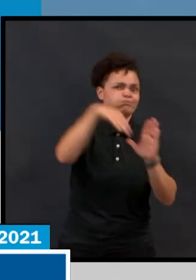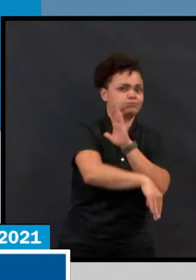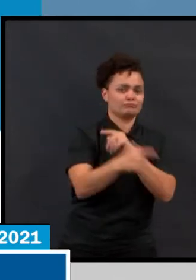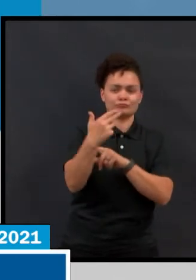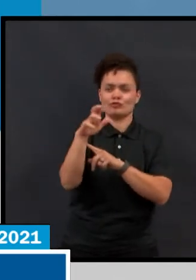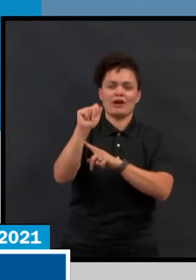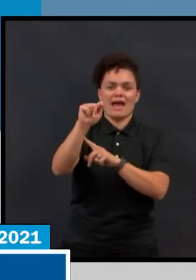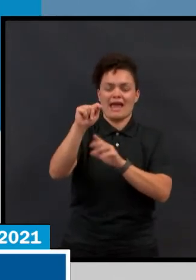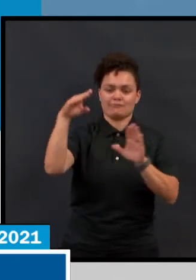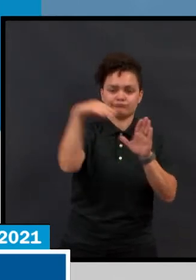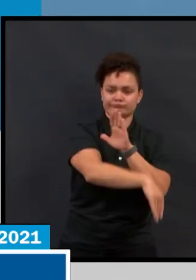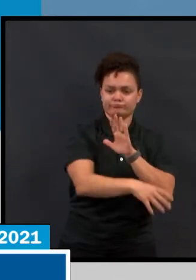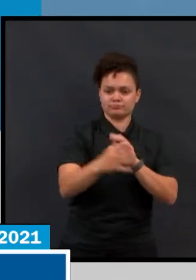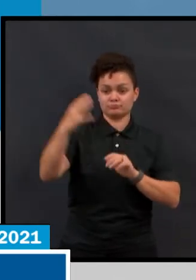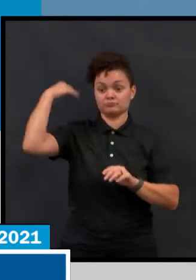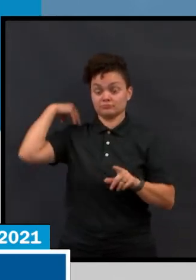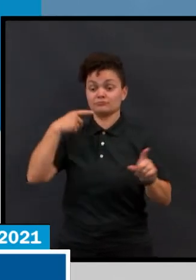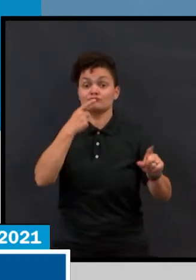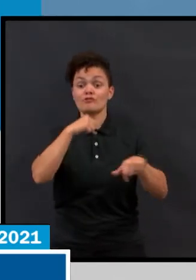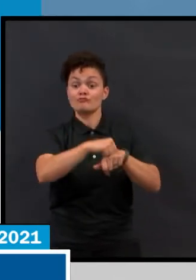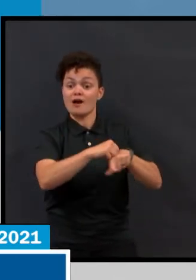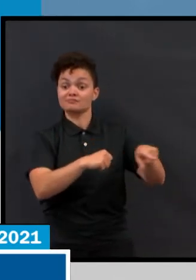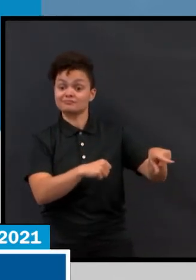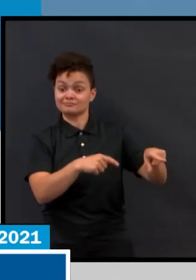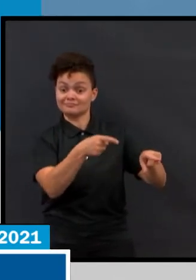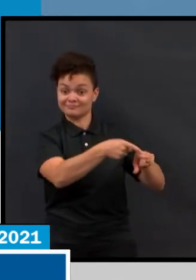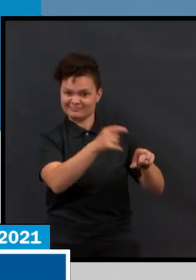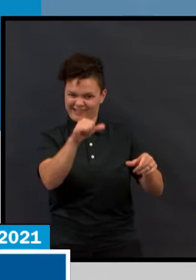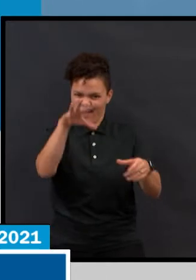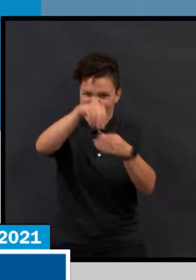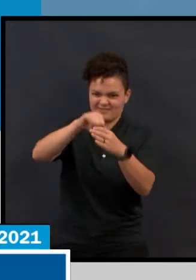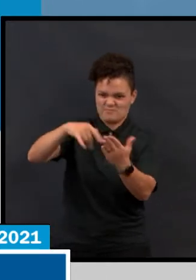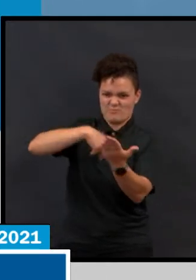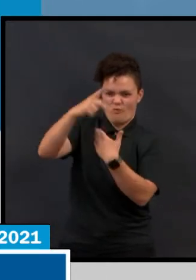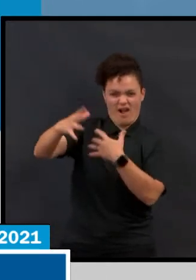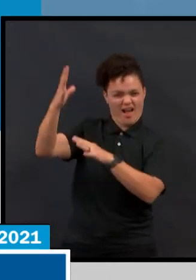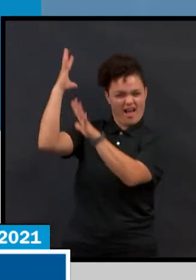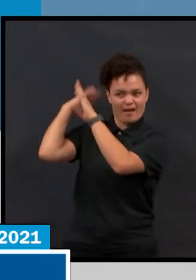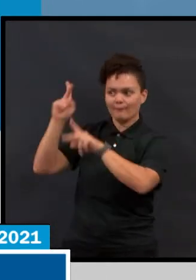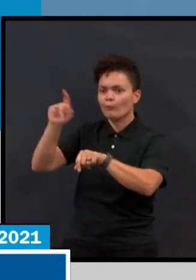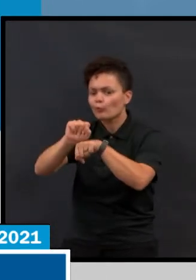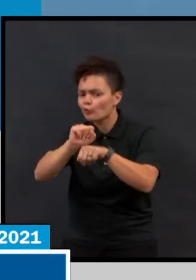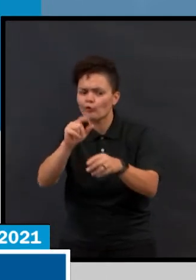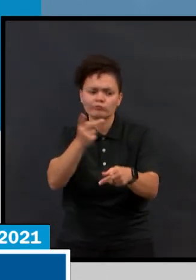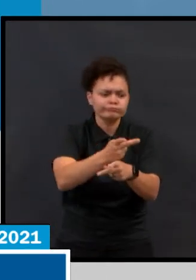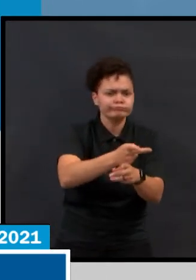and these men stayed at a barracks in morrison just near uh red rocks this camp still exists